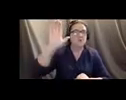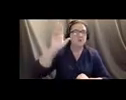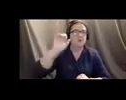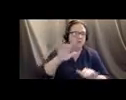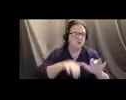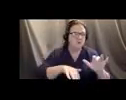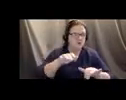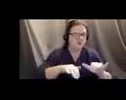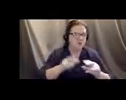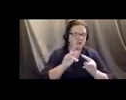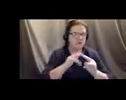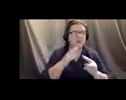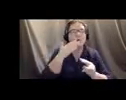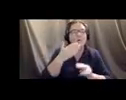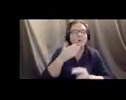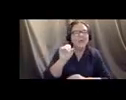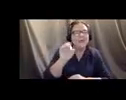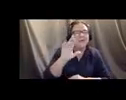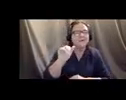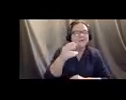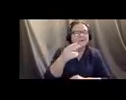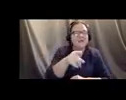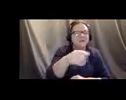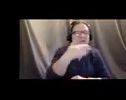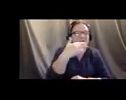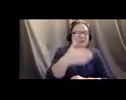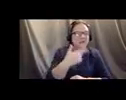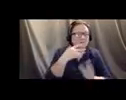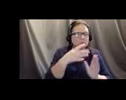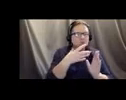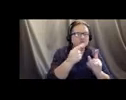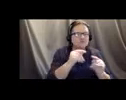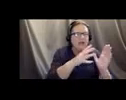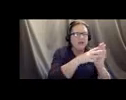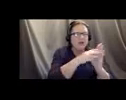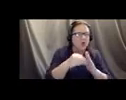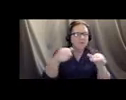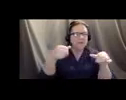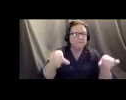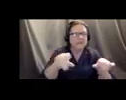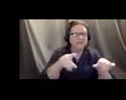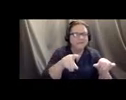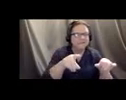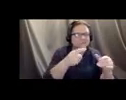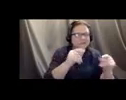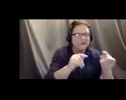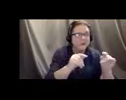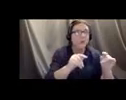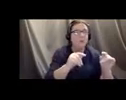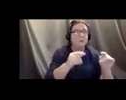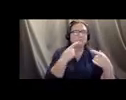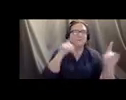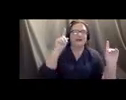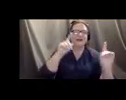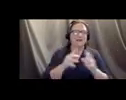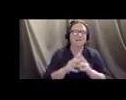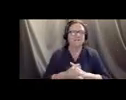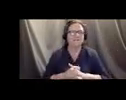Thank you Sarah. See if I can copy and paste. If not, I'm going to -- oh, look at that.